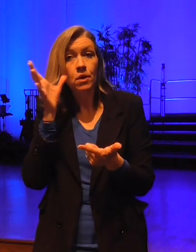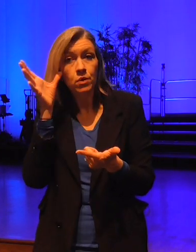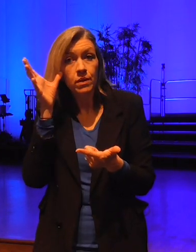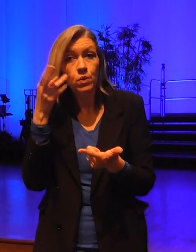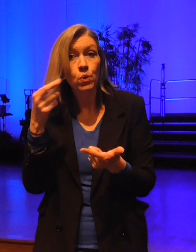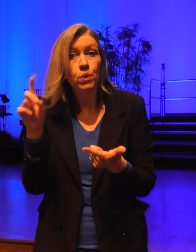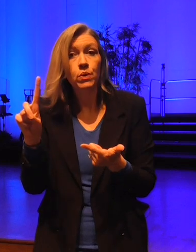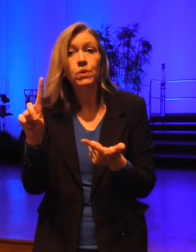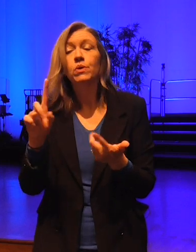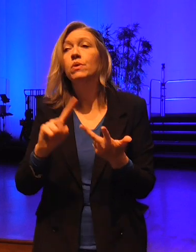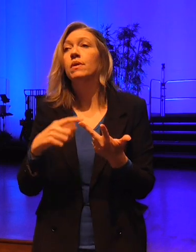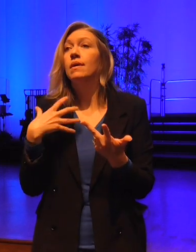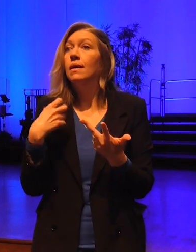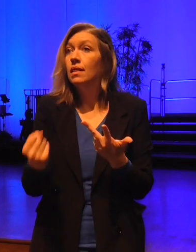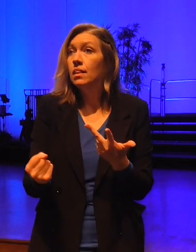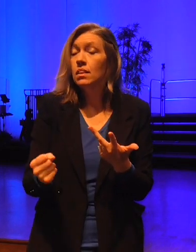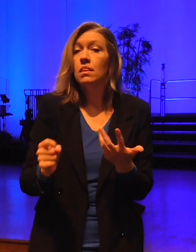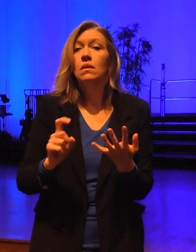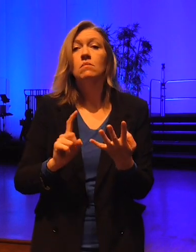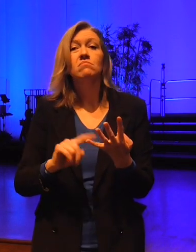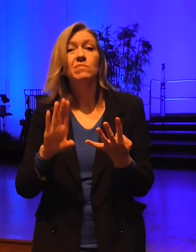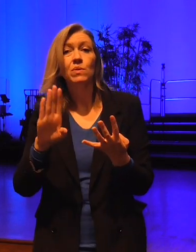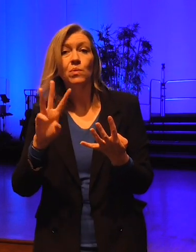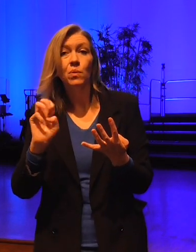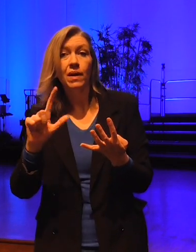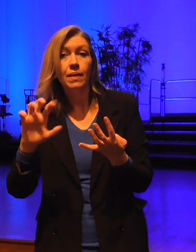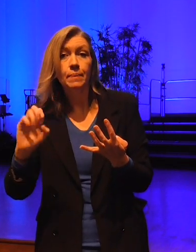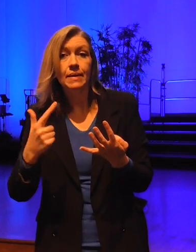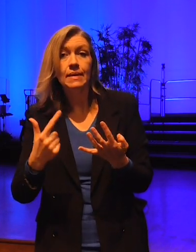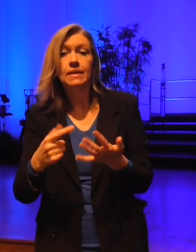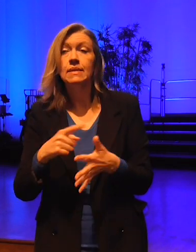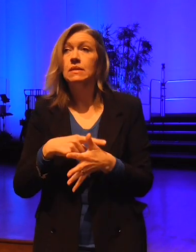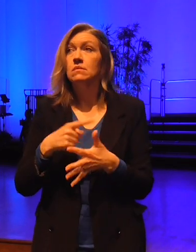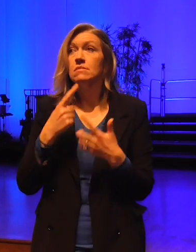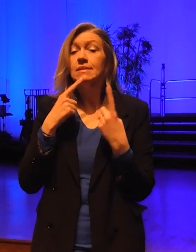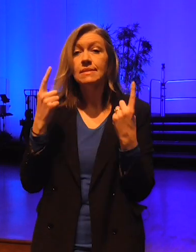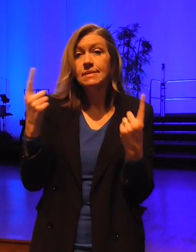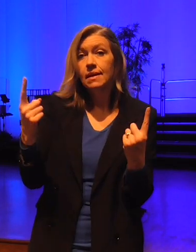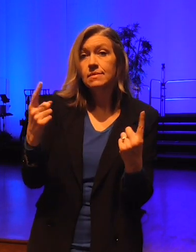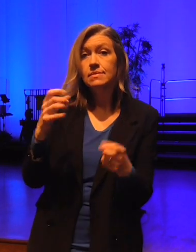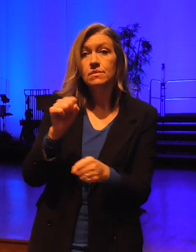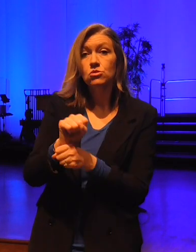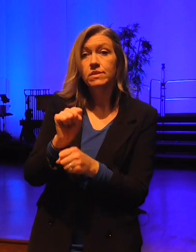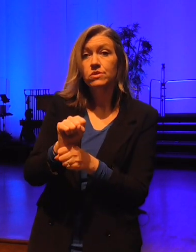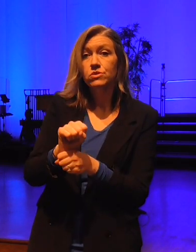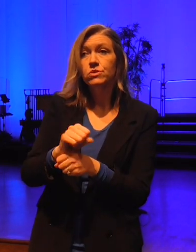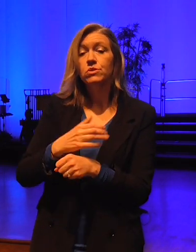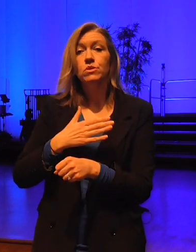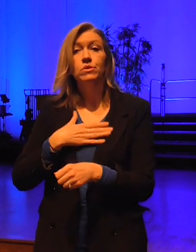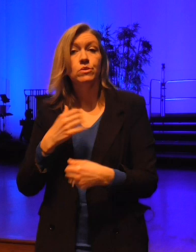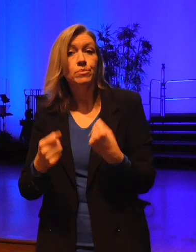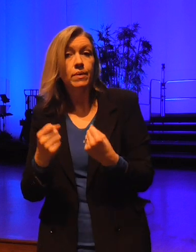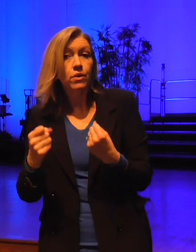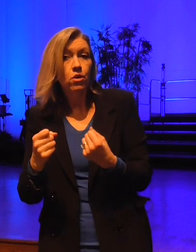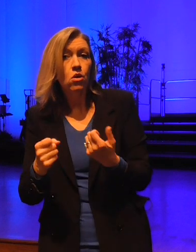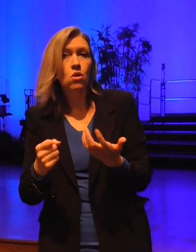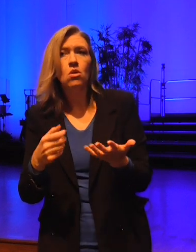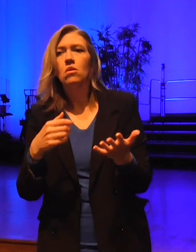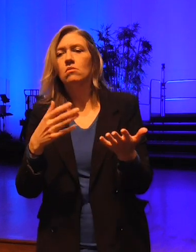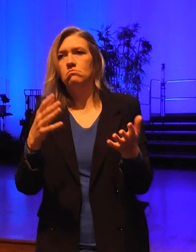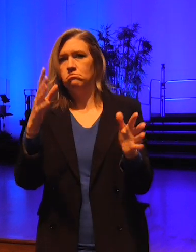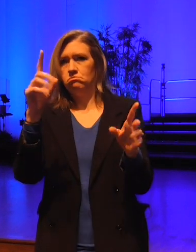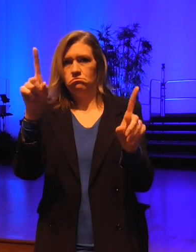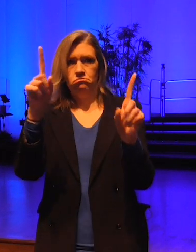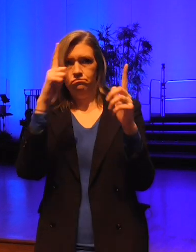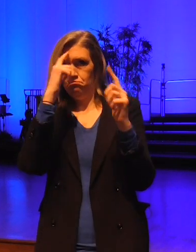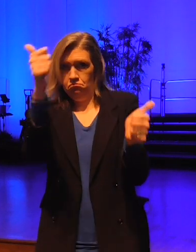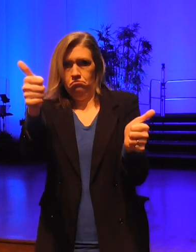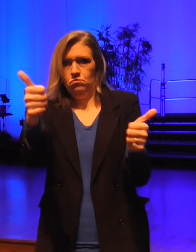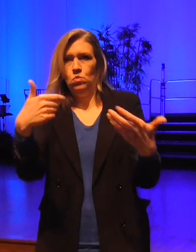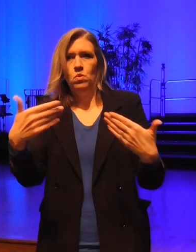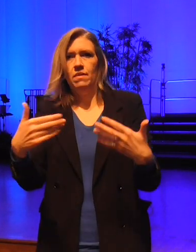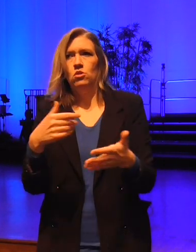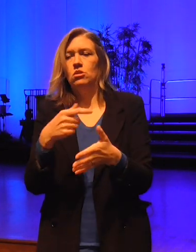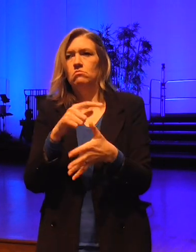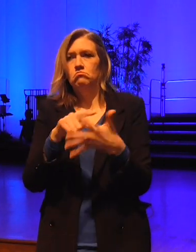and well-being success and career your car whatever you want it to be and you remember